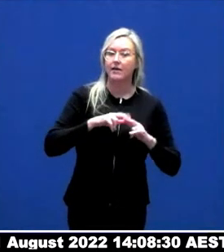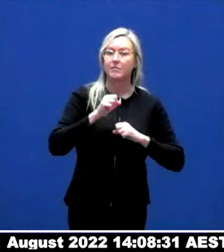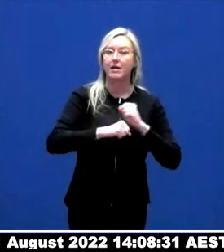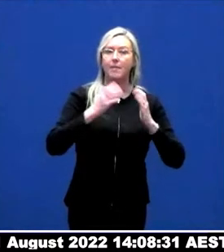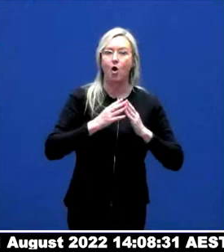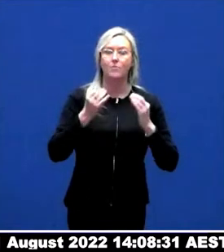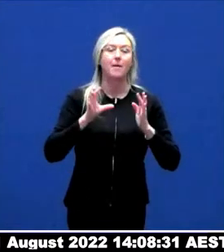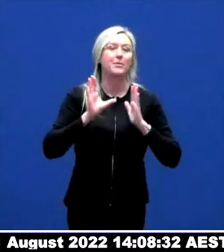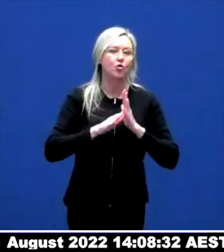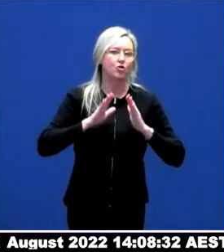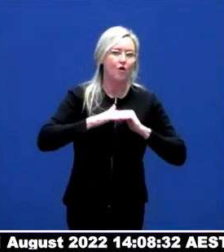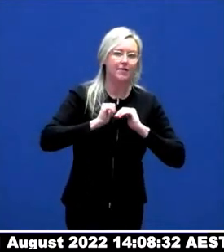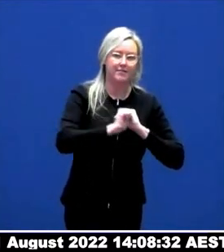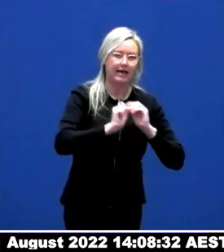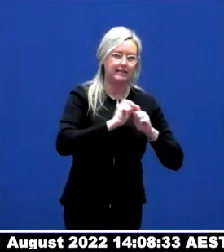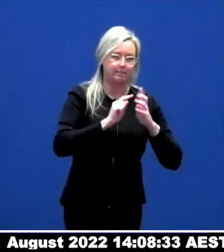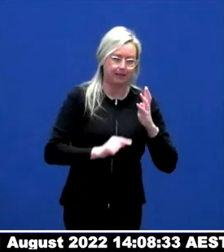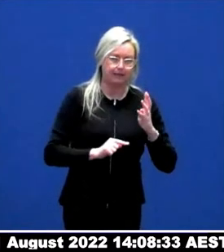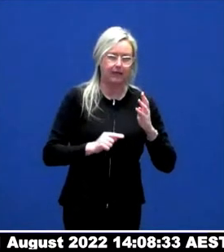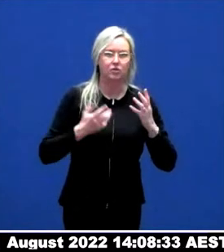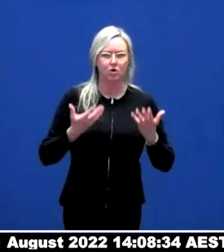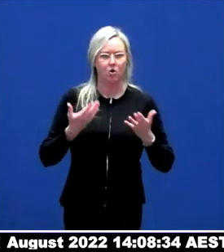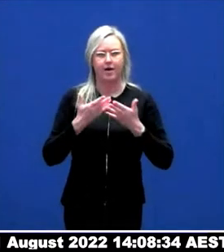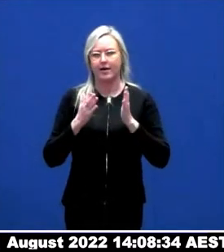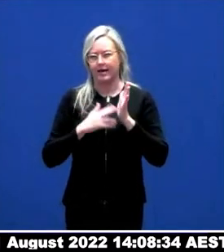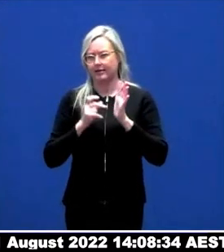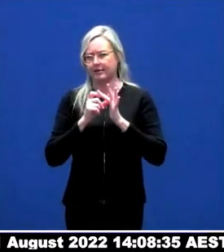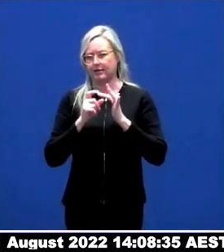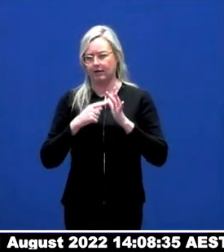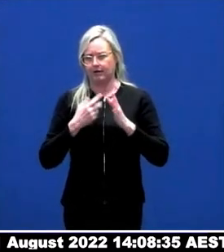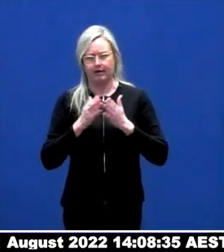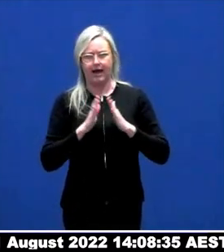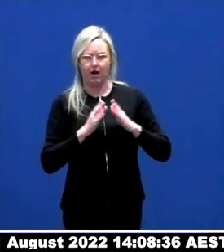how does the NDIA assess whether that is the reason they've become homeless?